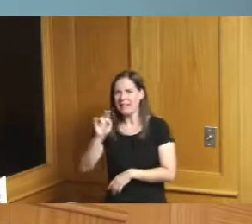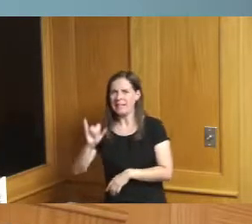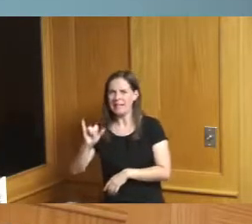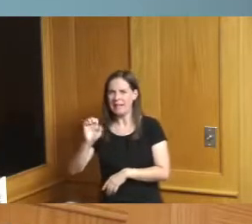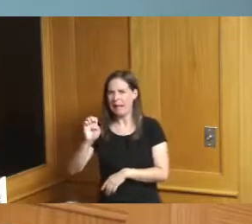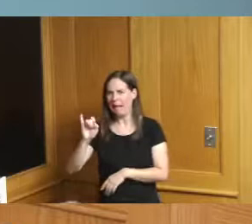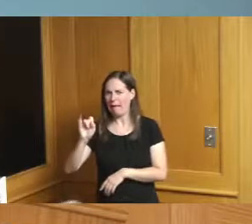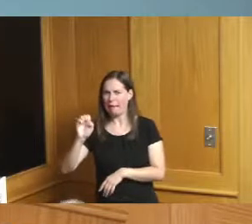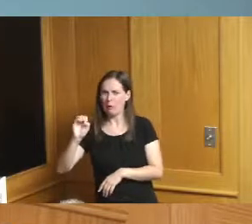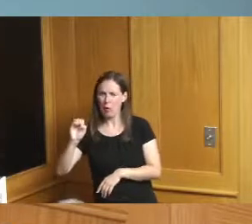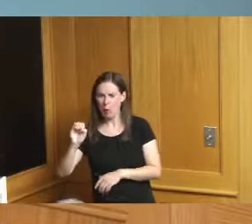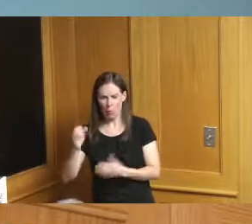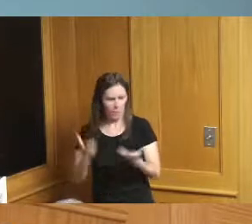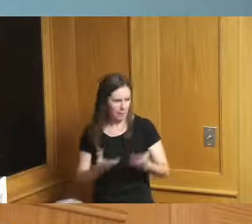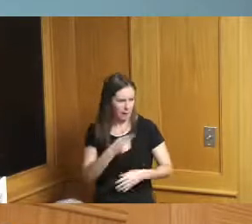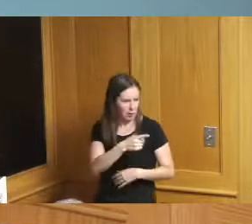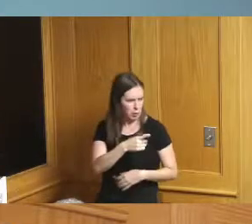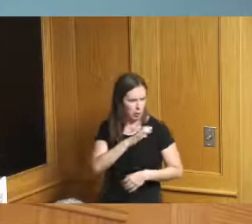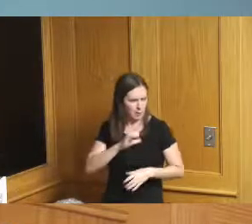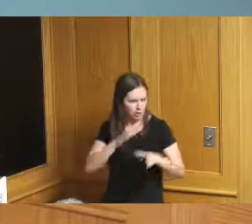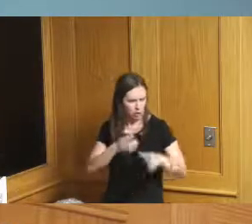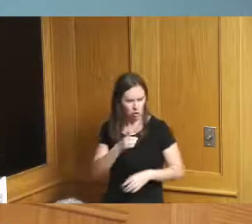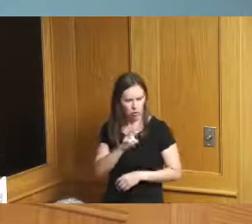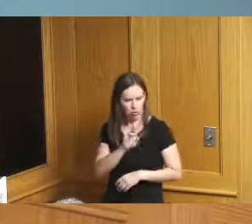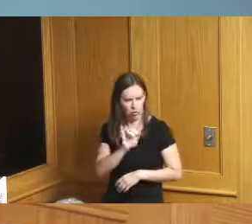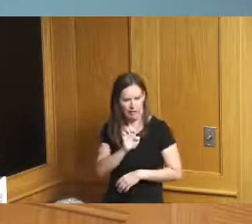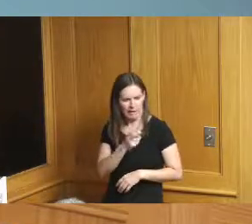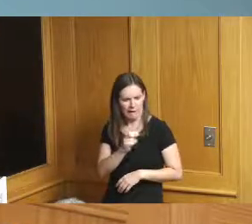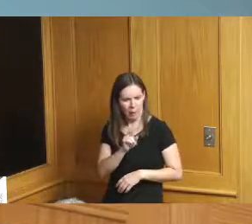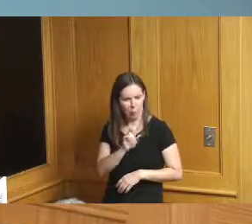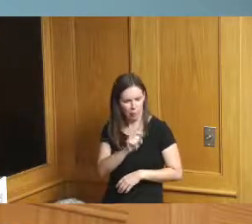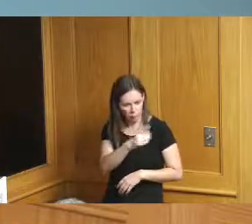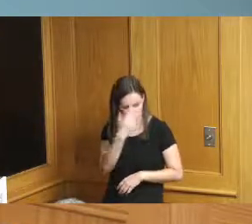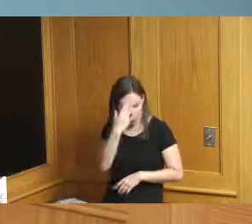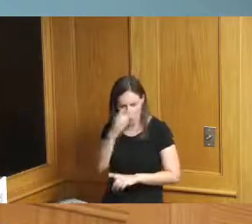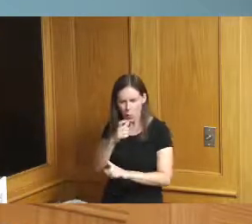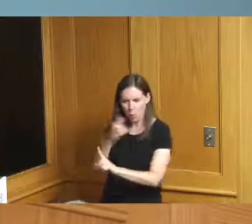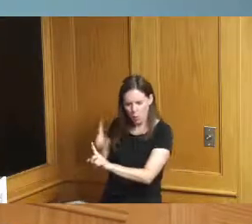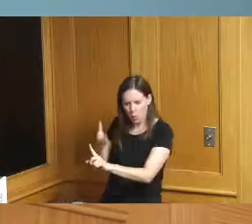Driehaus you probably know him but he did some data work for the Health Collaborative here